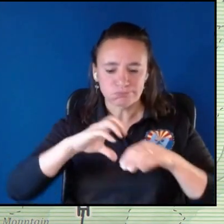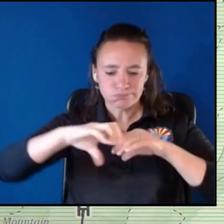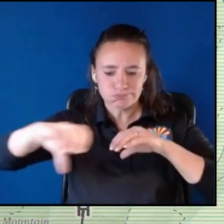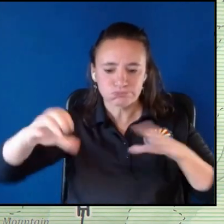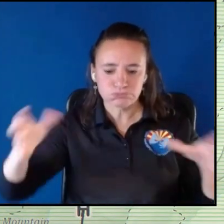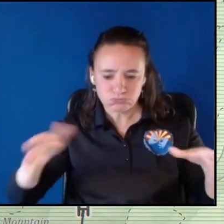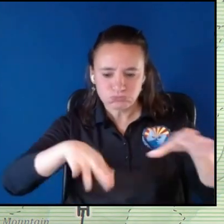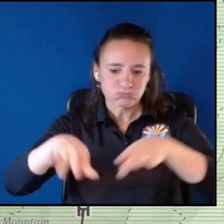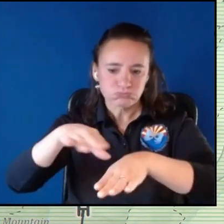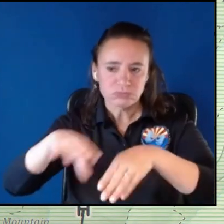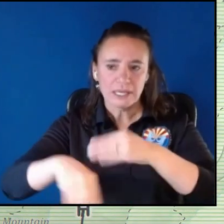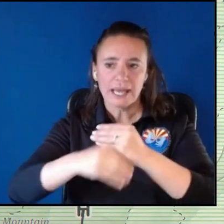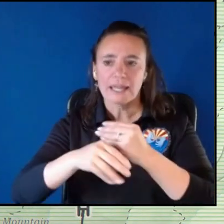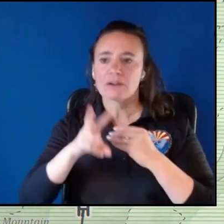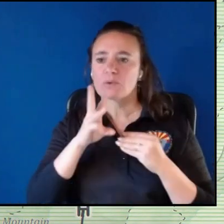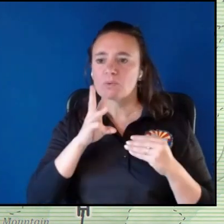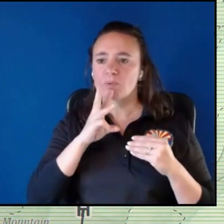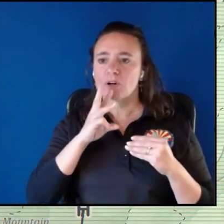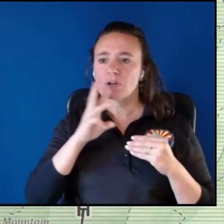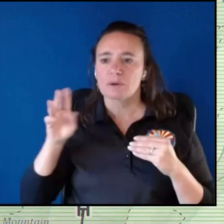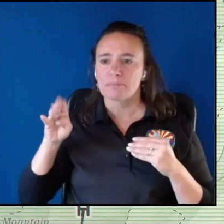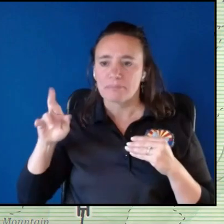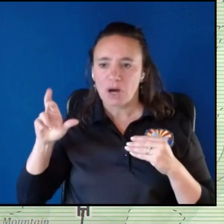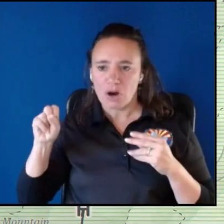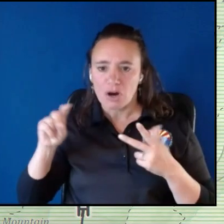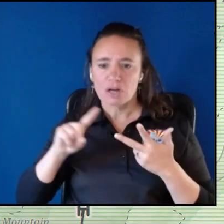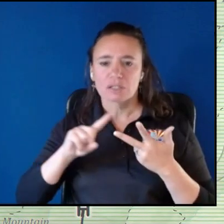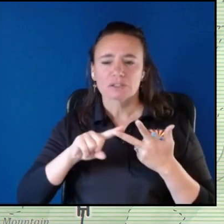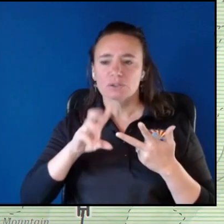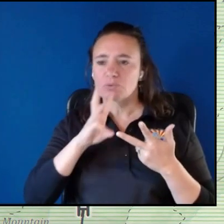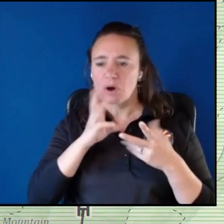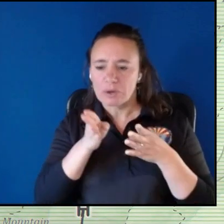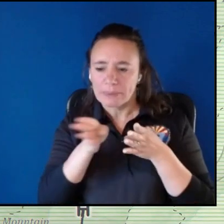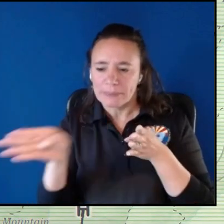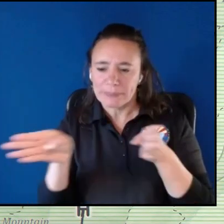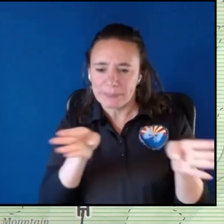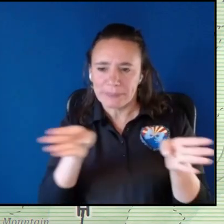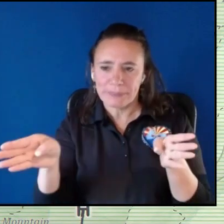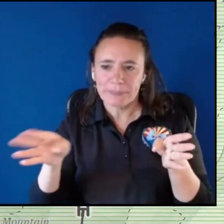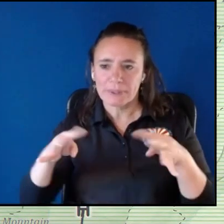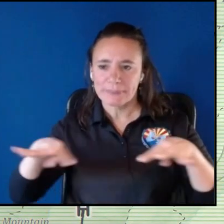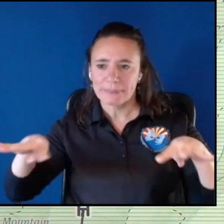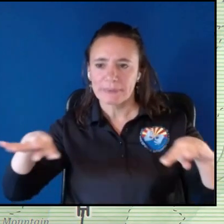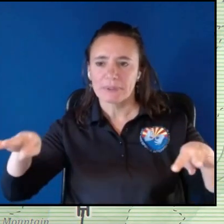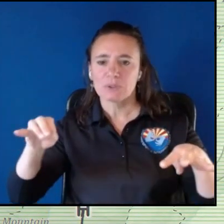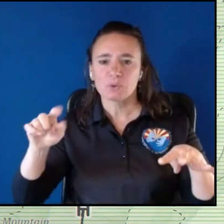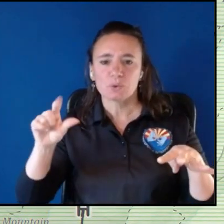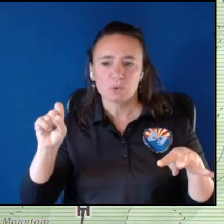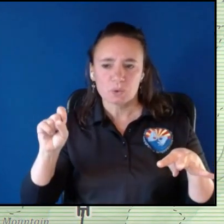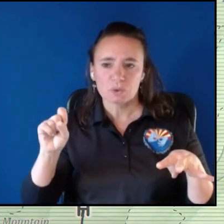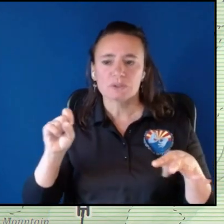water diverting type of tools to prevent, you know, erosion